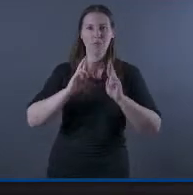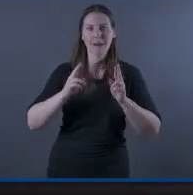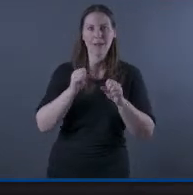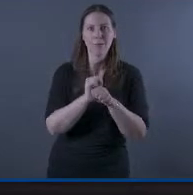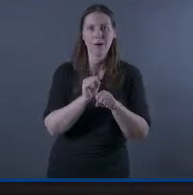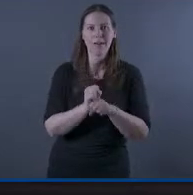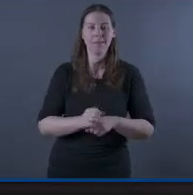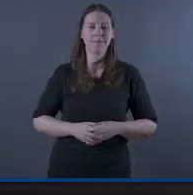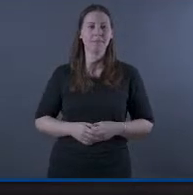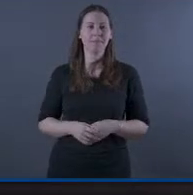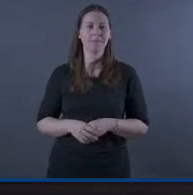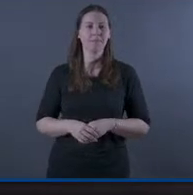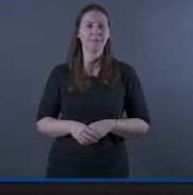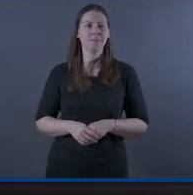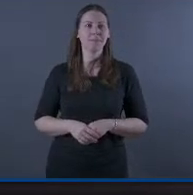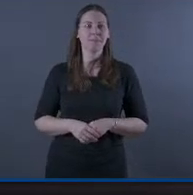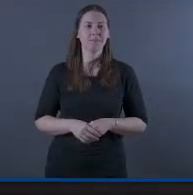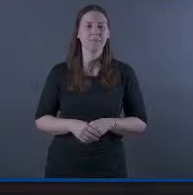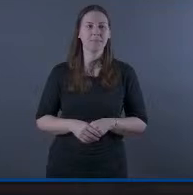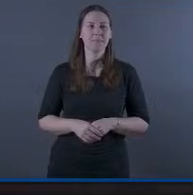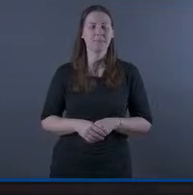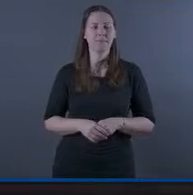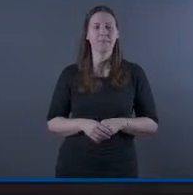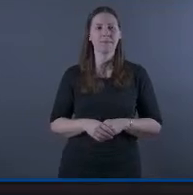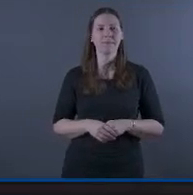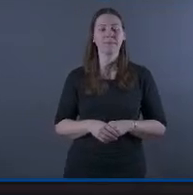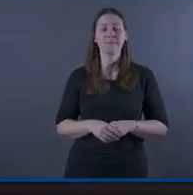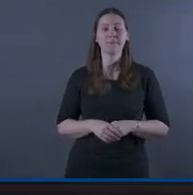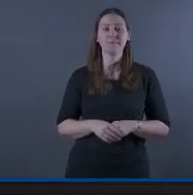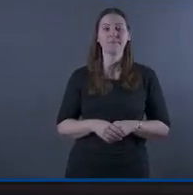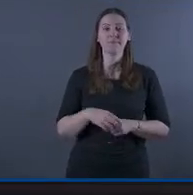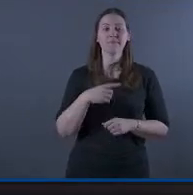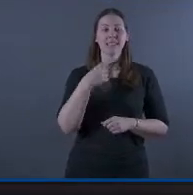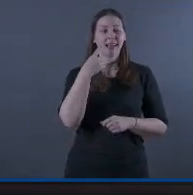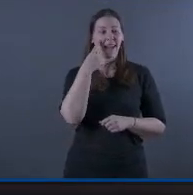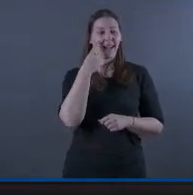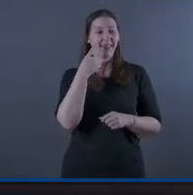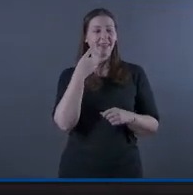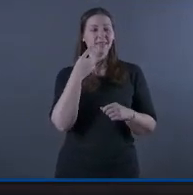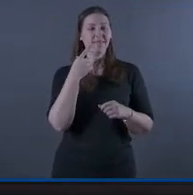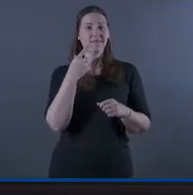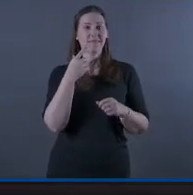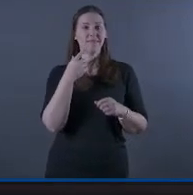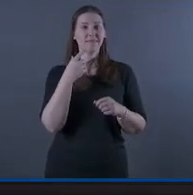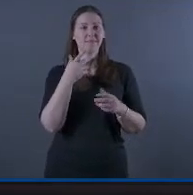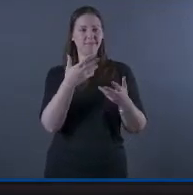Great, well, I think Erika, I already went over for everybody some of the efforts that we've been doing